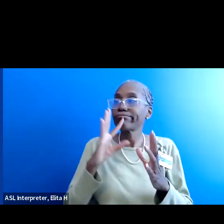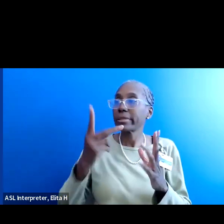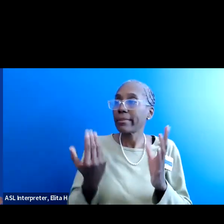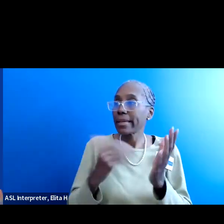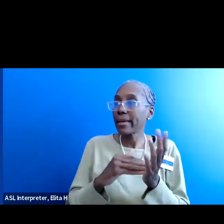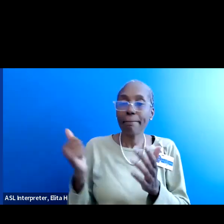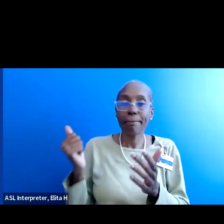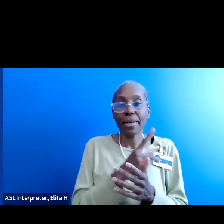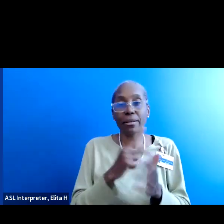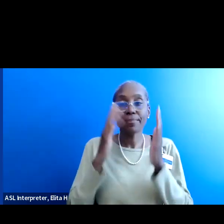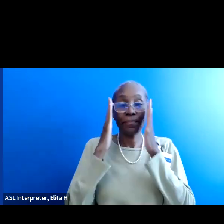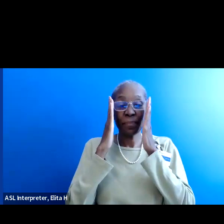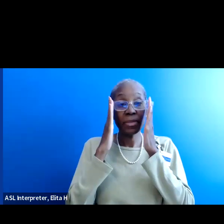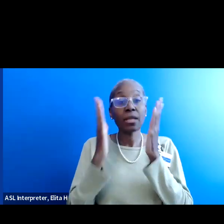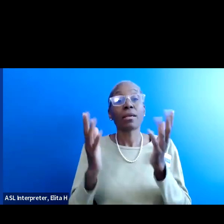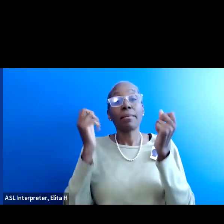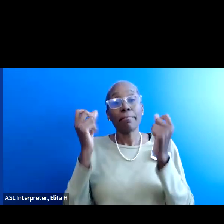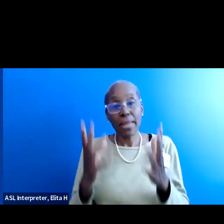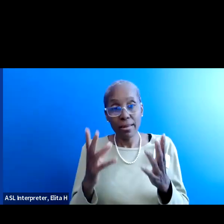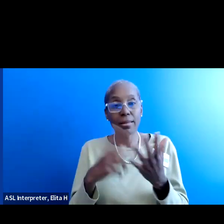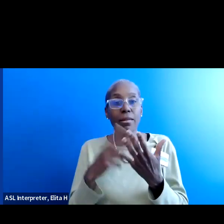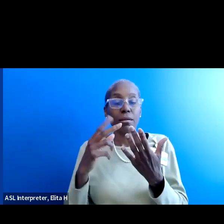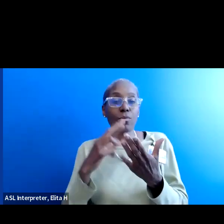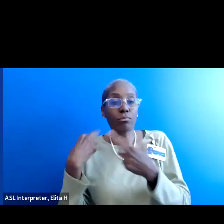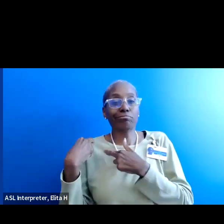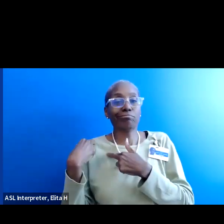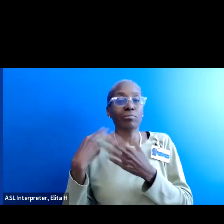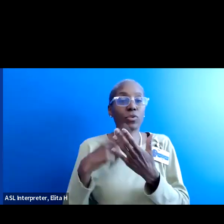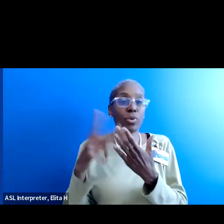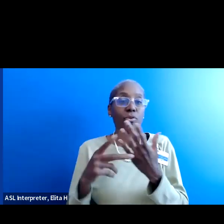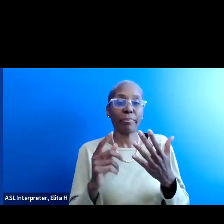There are a lot of responsibilities of the program, but the nuts and bolts are here for you.